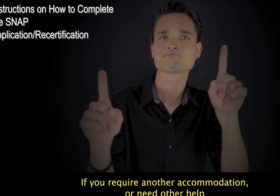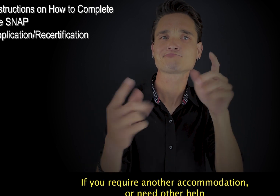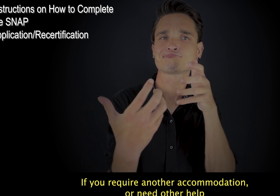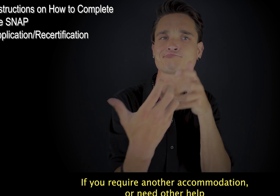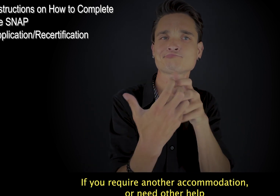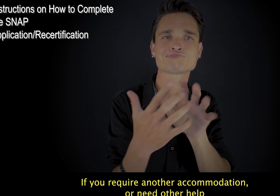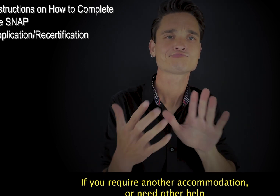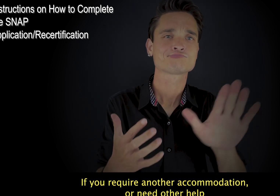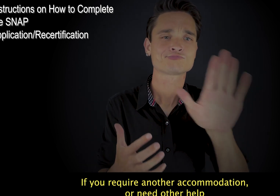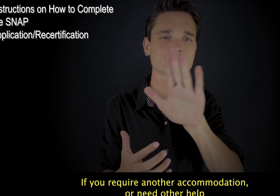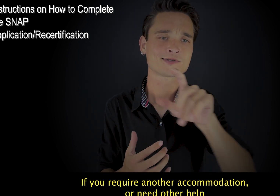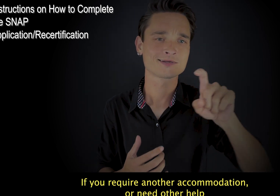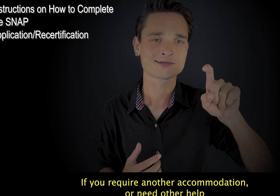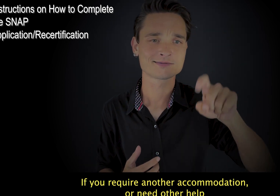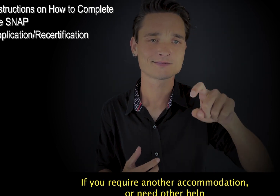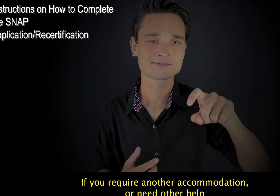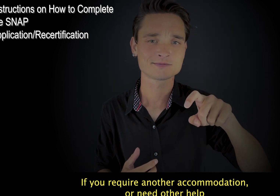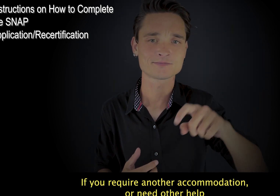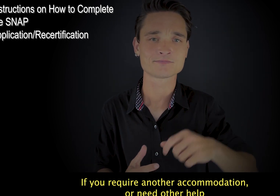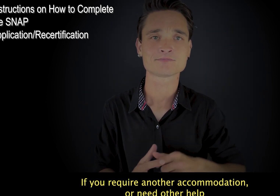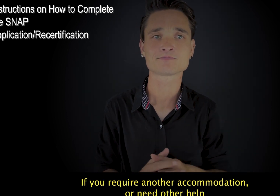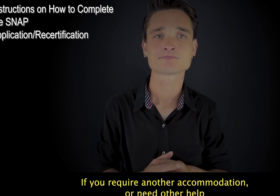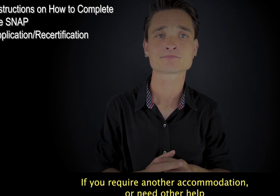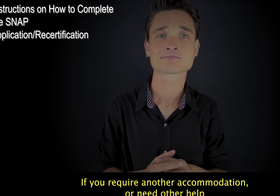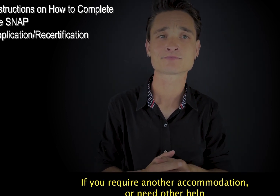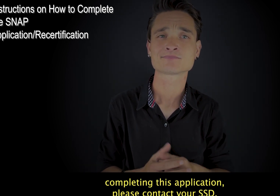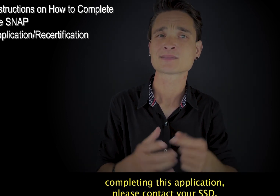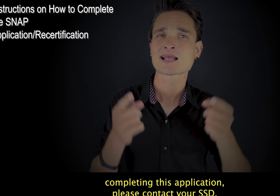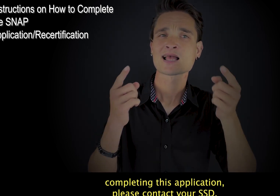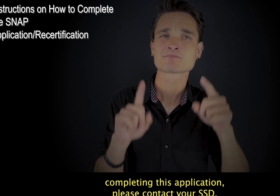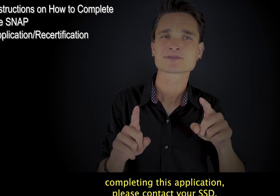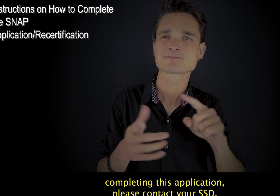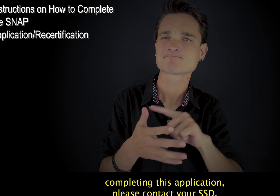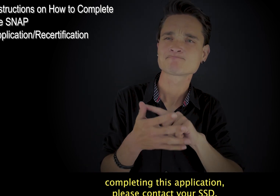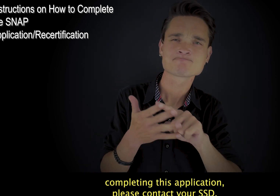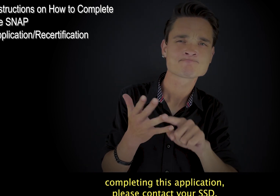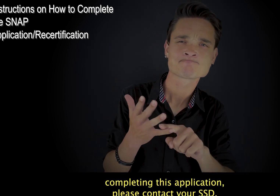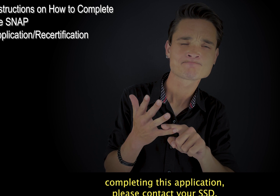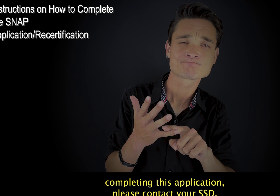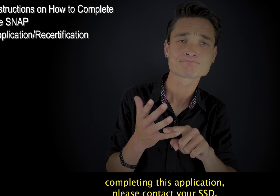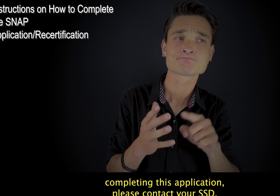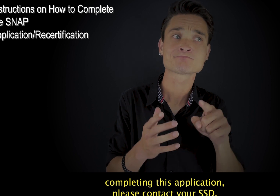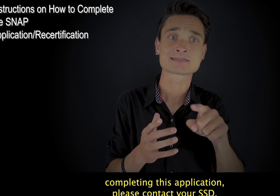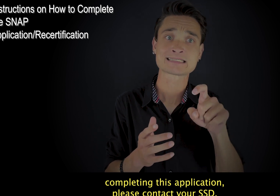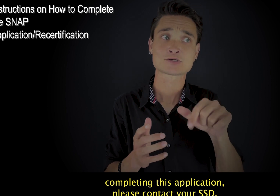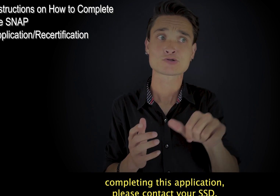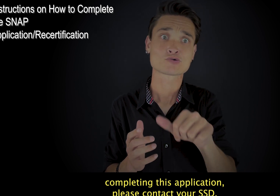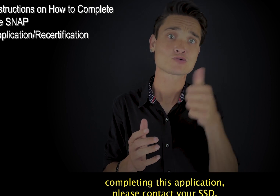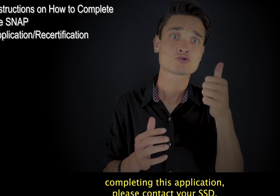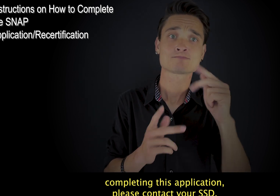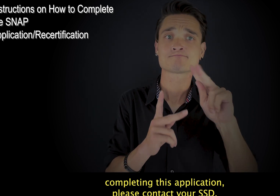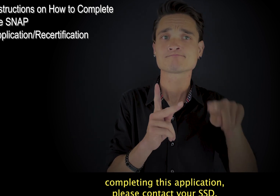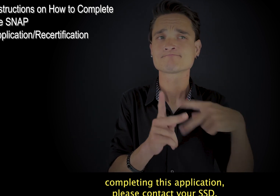If you require another accommodation, or need other help completing this application, please contact your SSD.